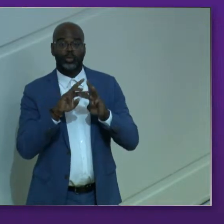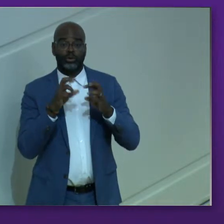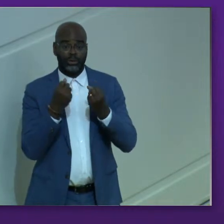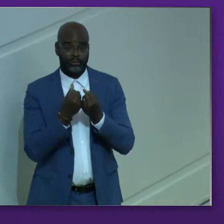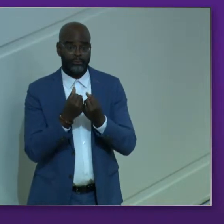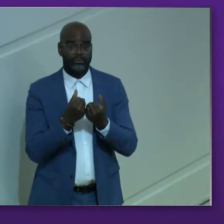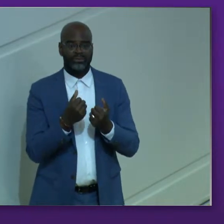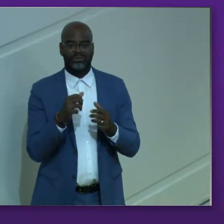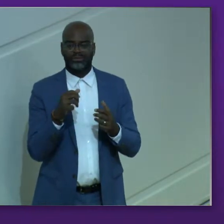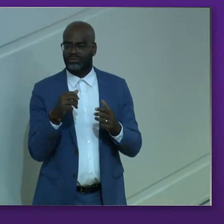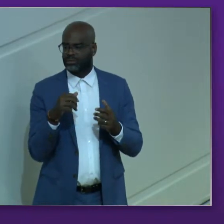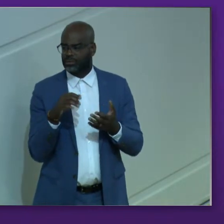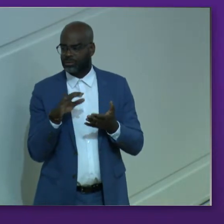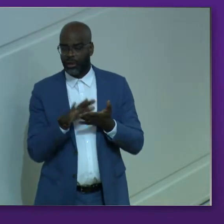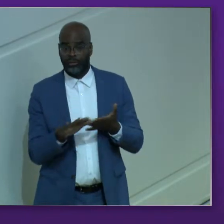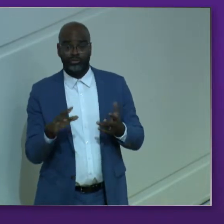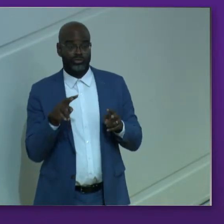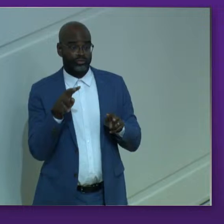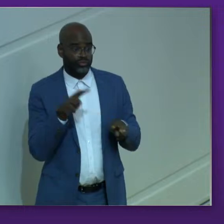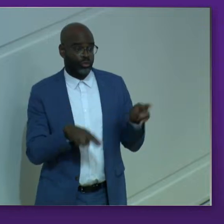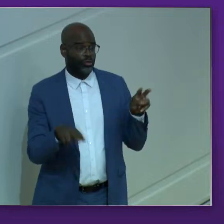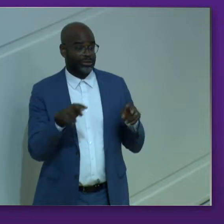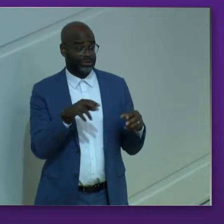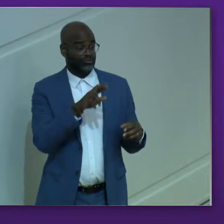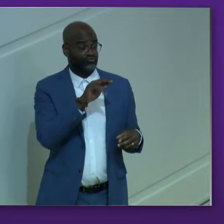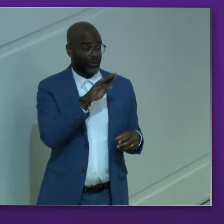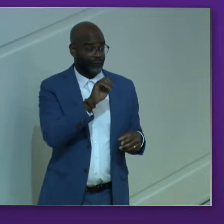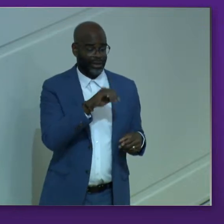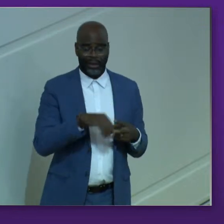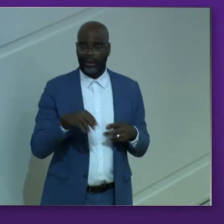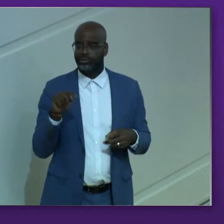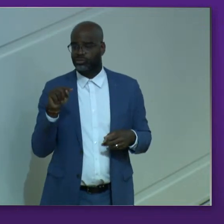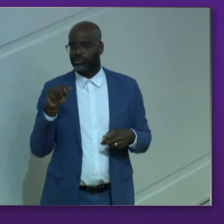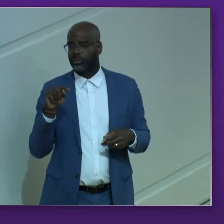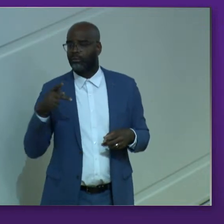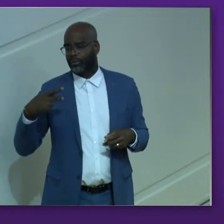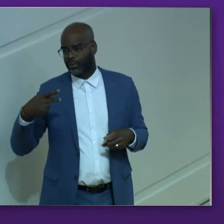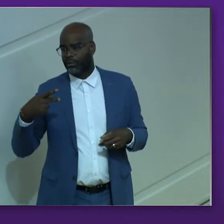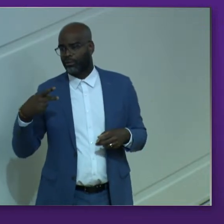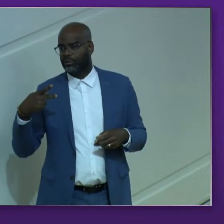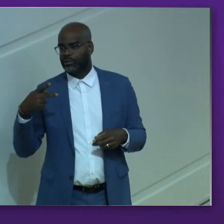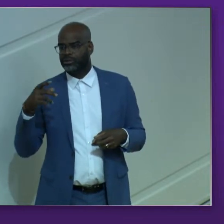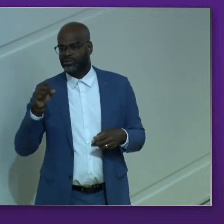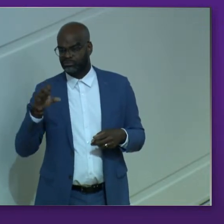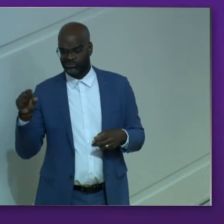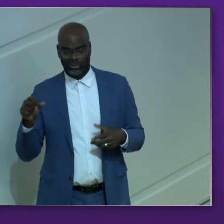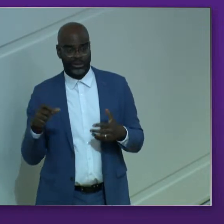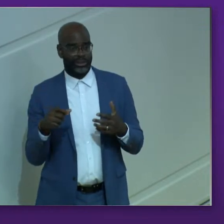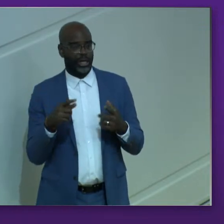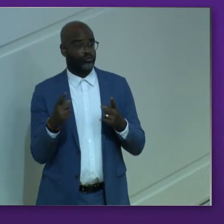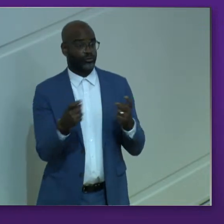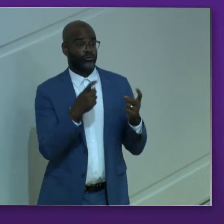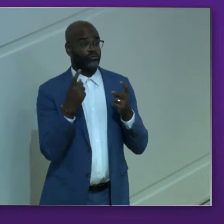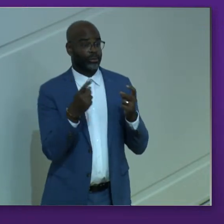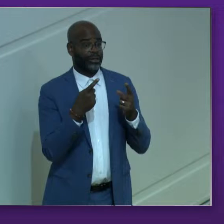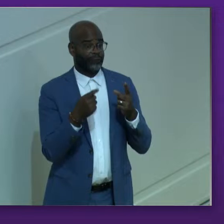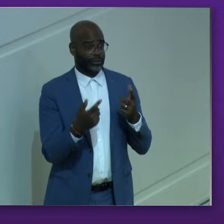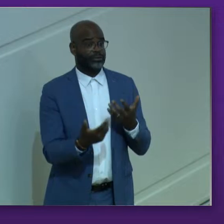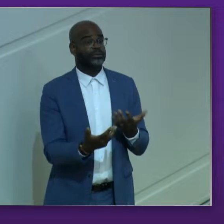TREATED RESPECTFULLY. HIS PARTNERSHIPS WITH GOVERNMENT COUNTY PUBLIC SCHOOLS WORKSHOPS